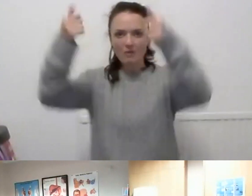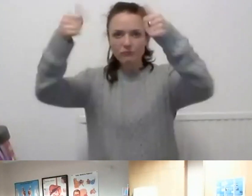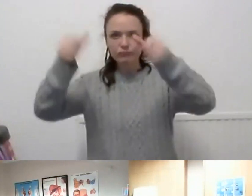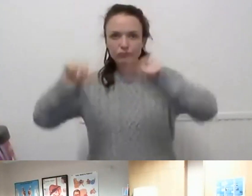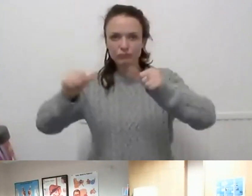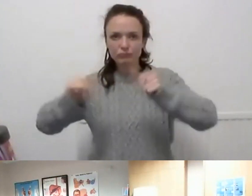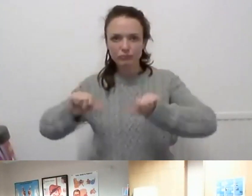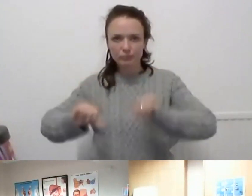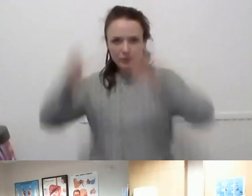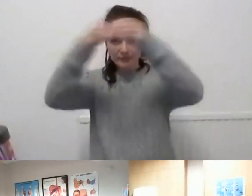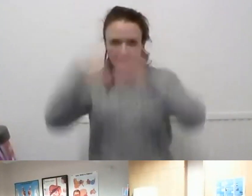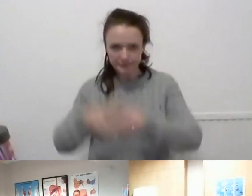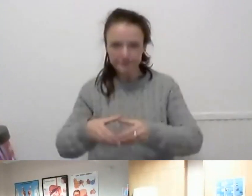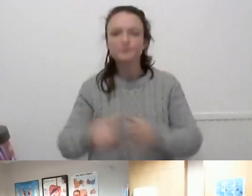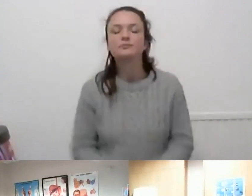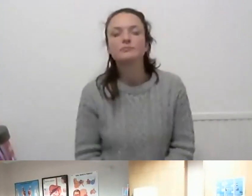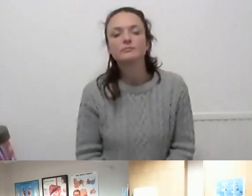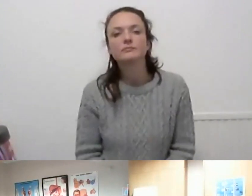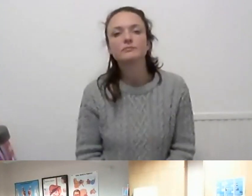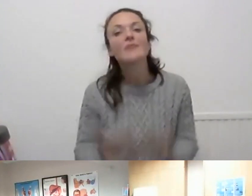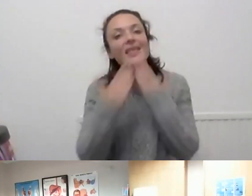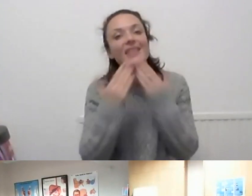Thank you very much. And staying with the GPS. There's more and more